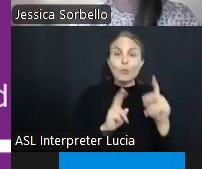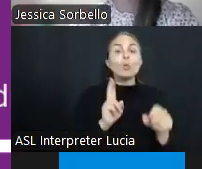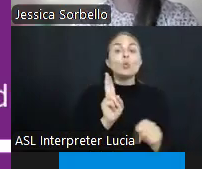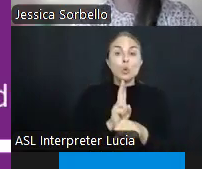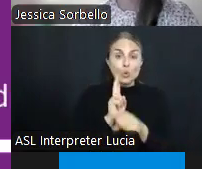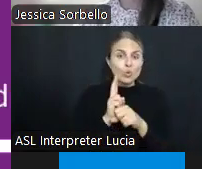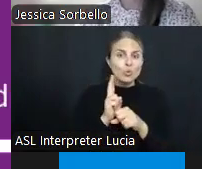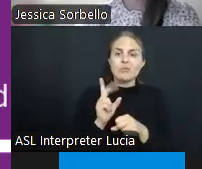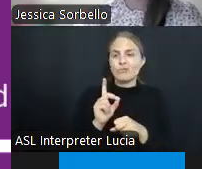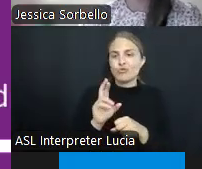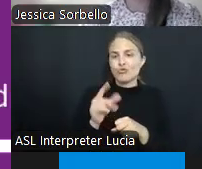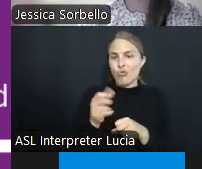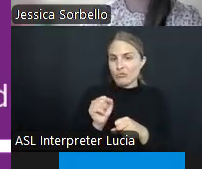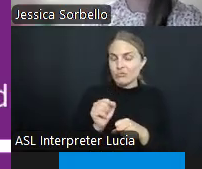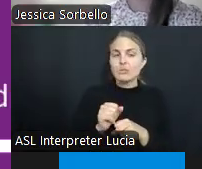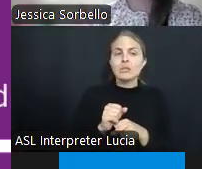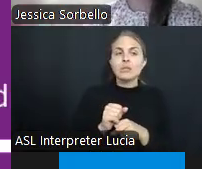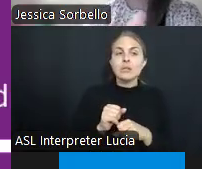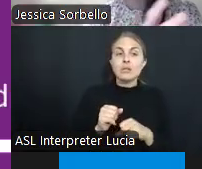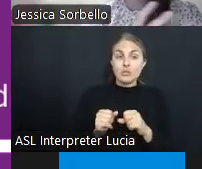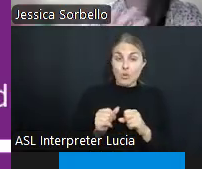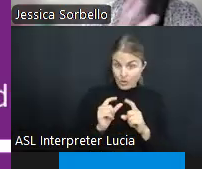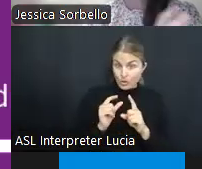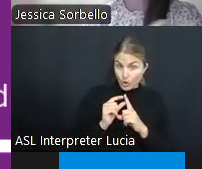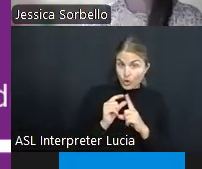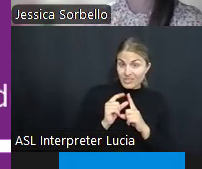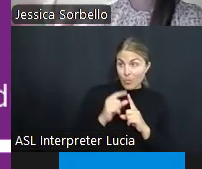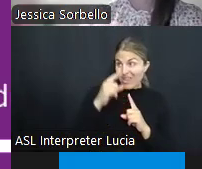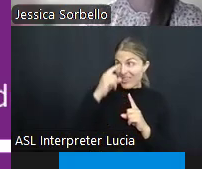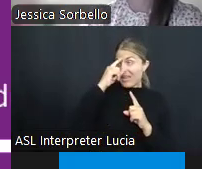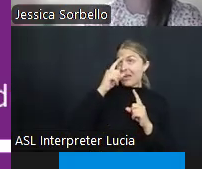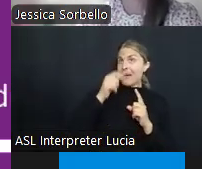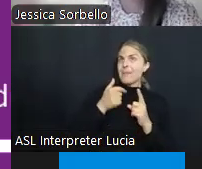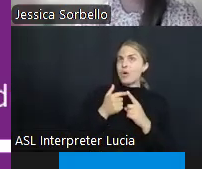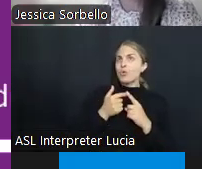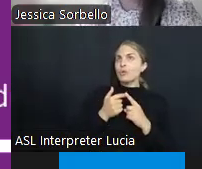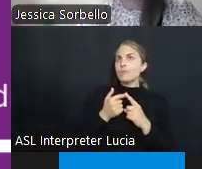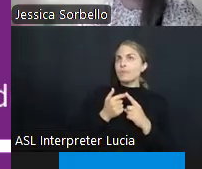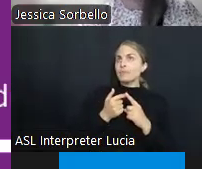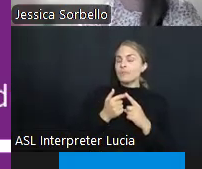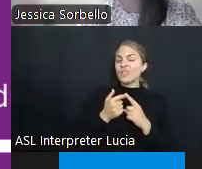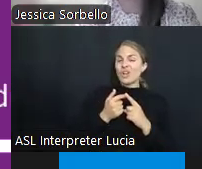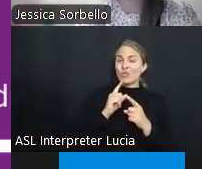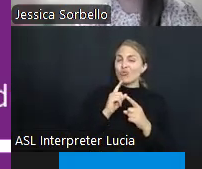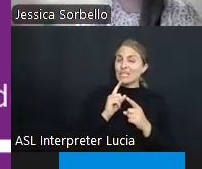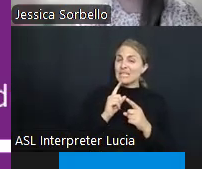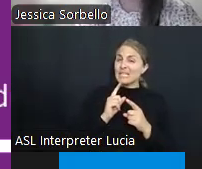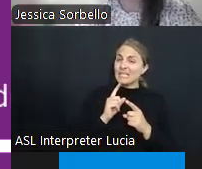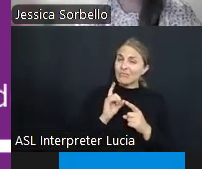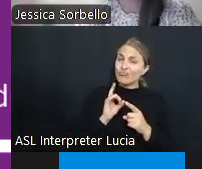are just very hurtful by nature of what those words are